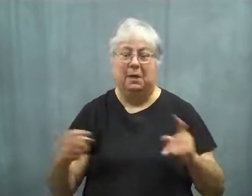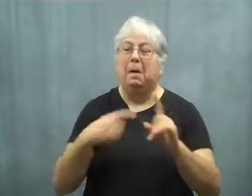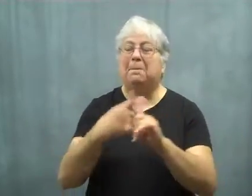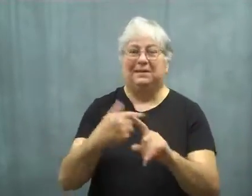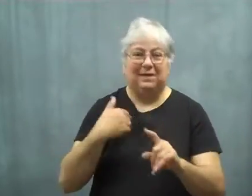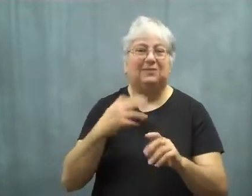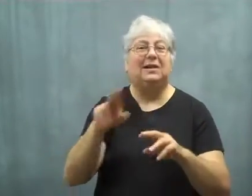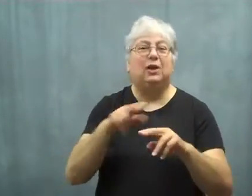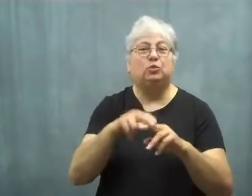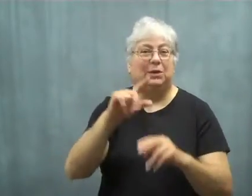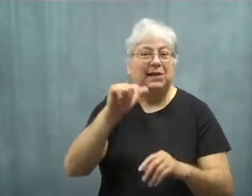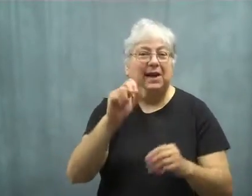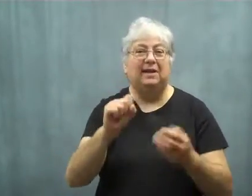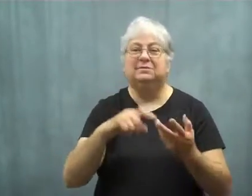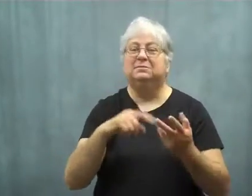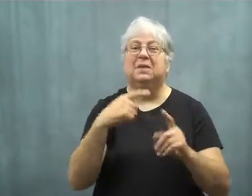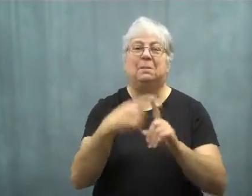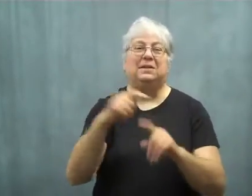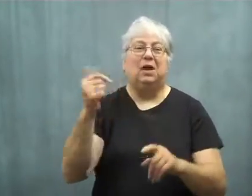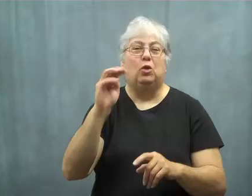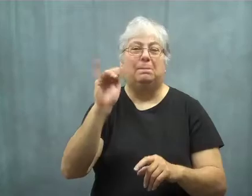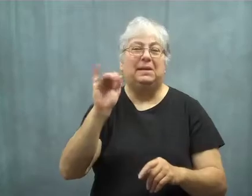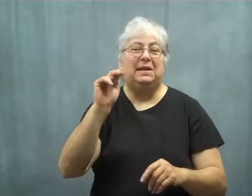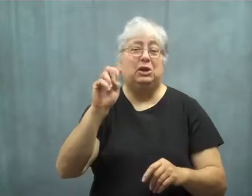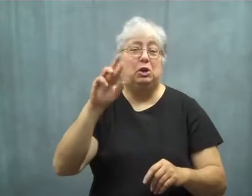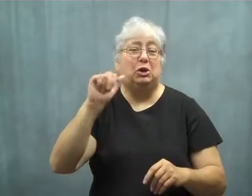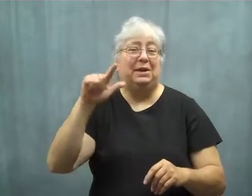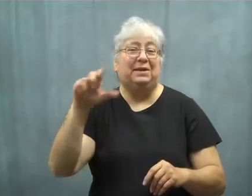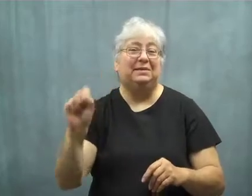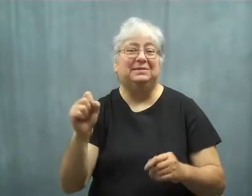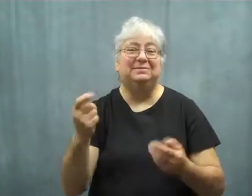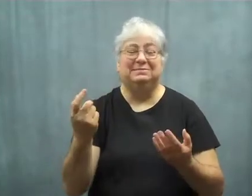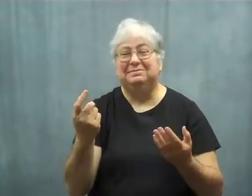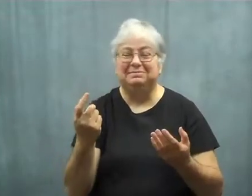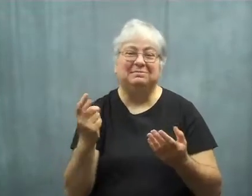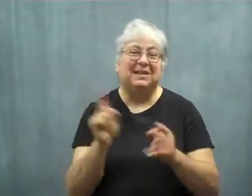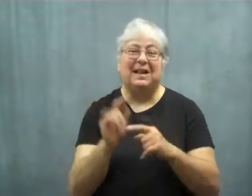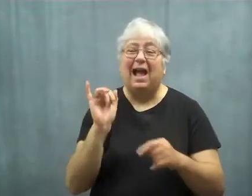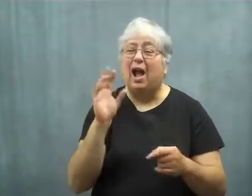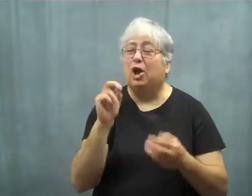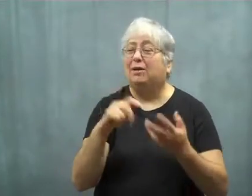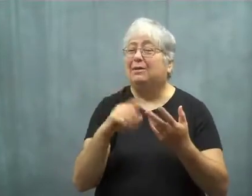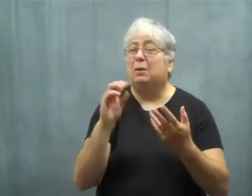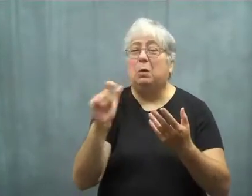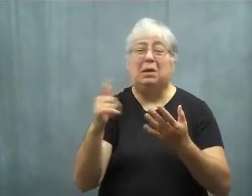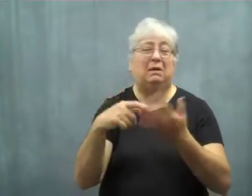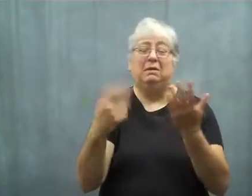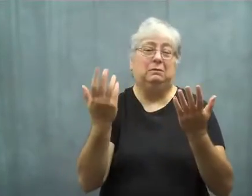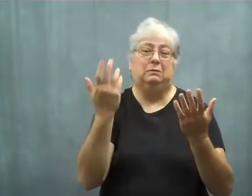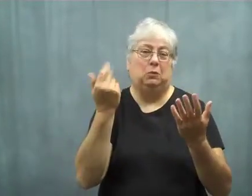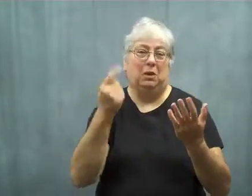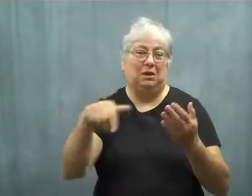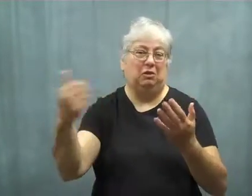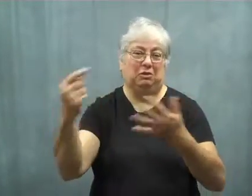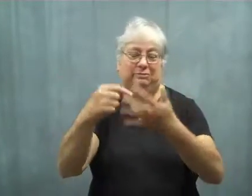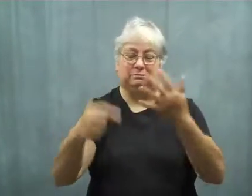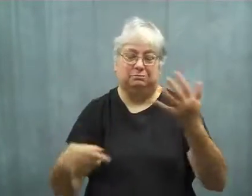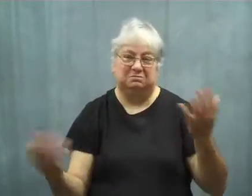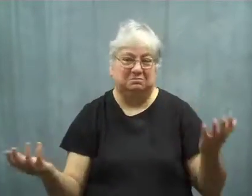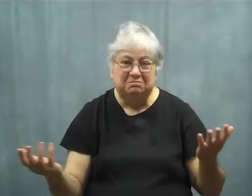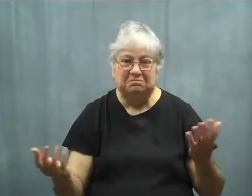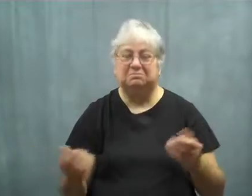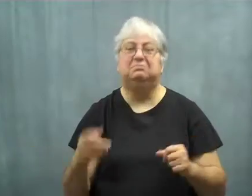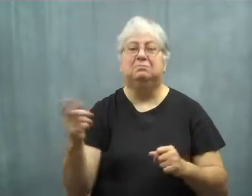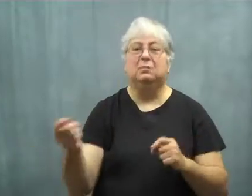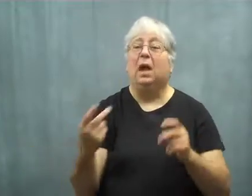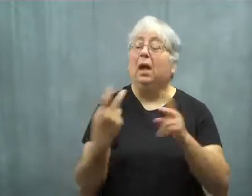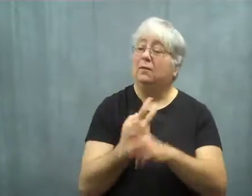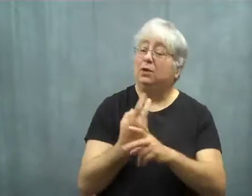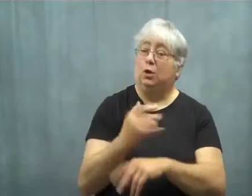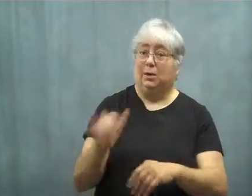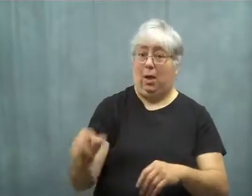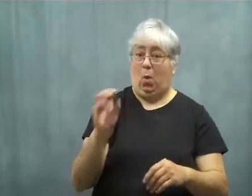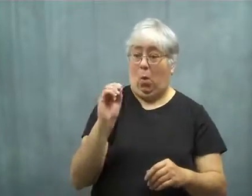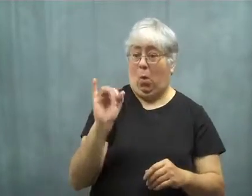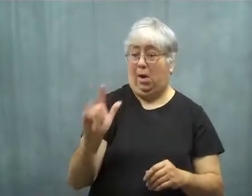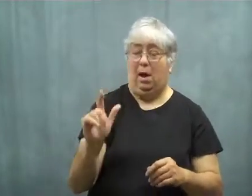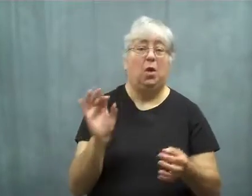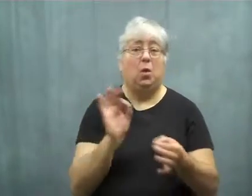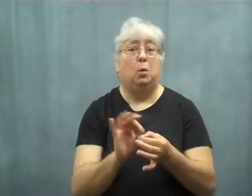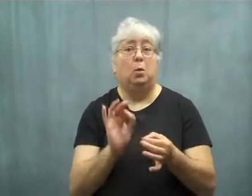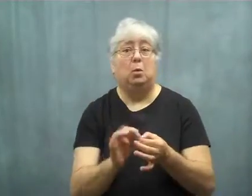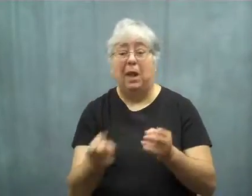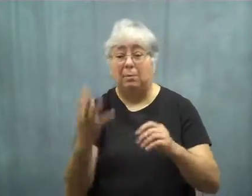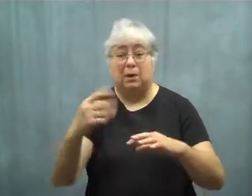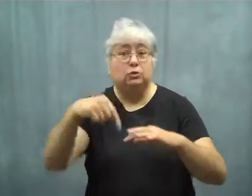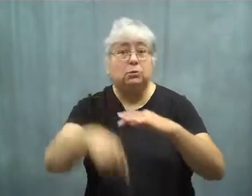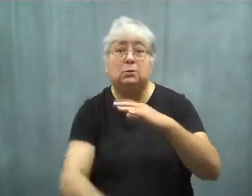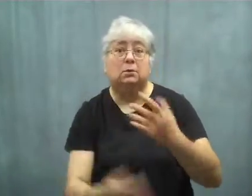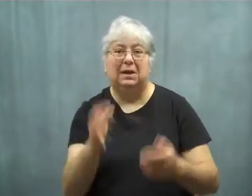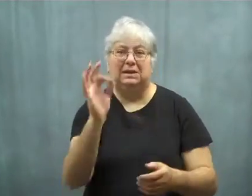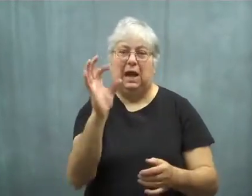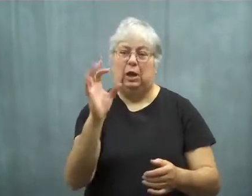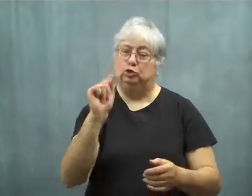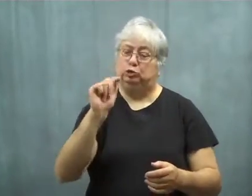There are also pockets of natural gas and minerals beneath the waters.